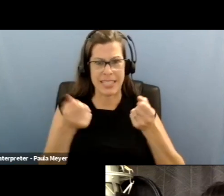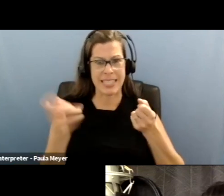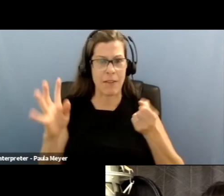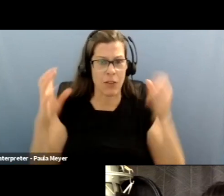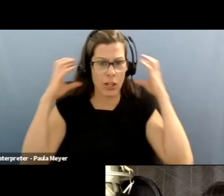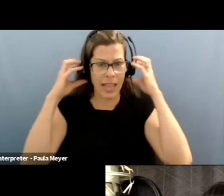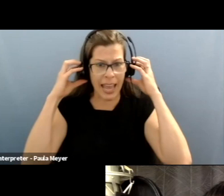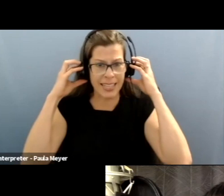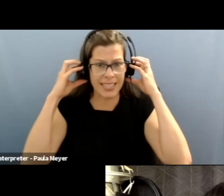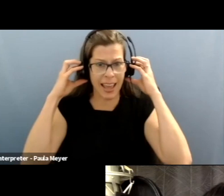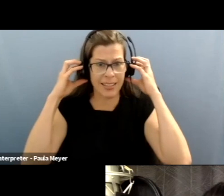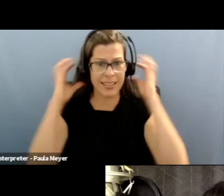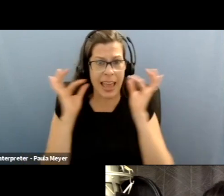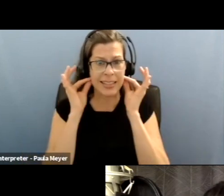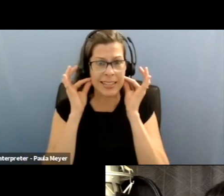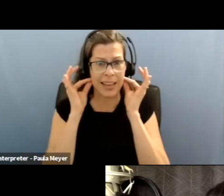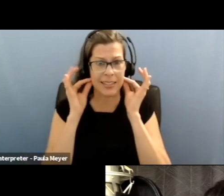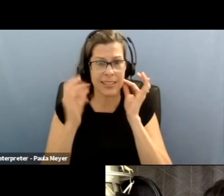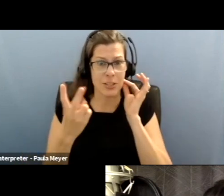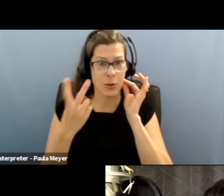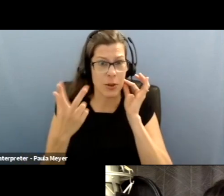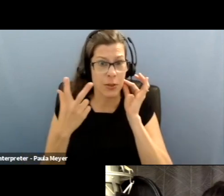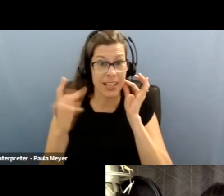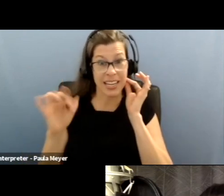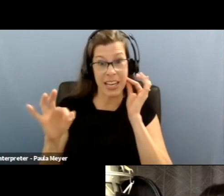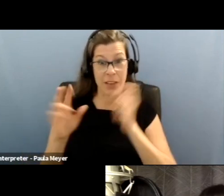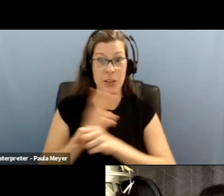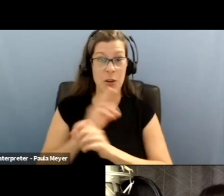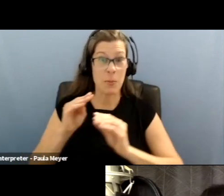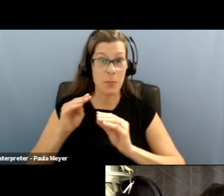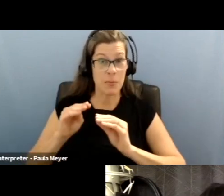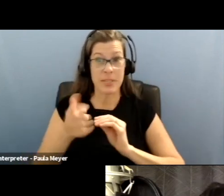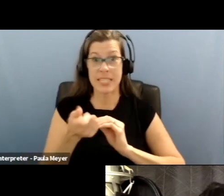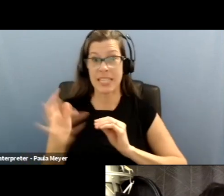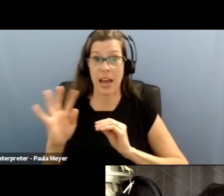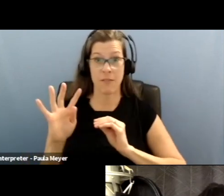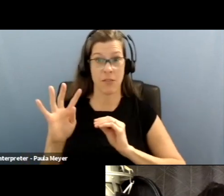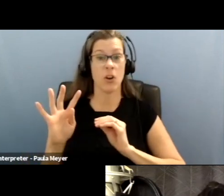But if you are going to be using more than one audio describer, it's very important that they can hear